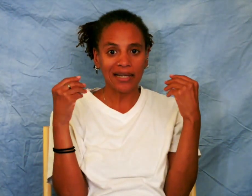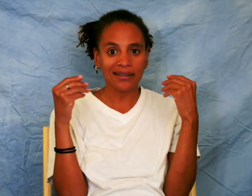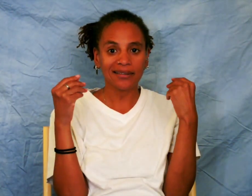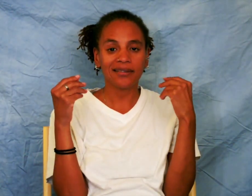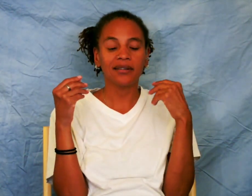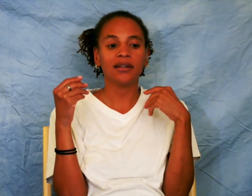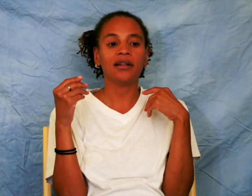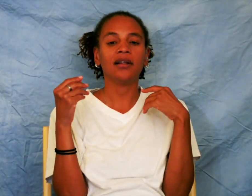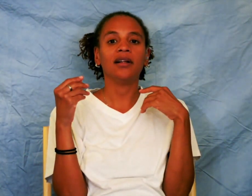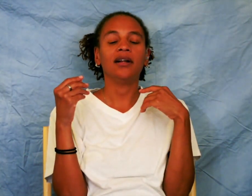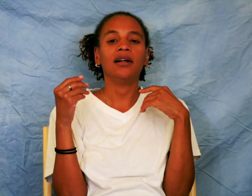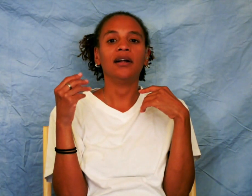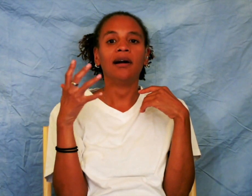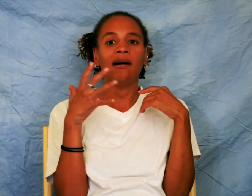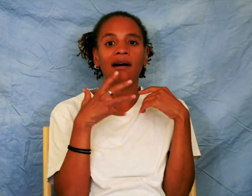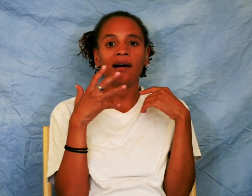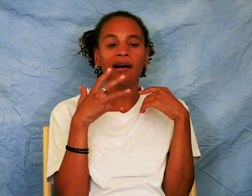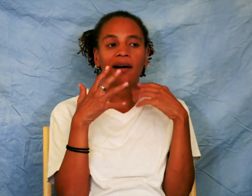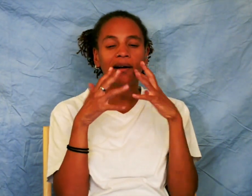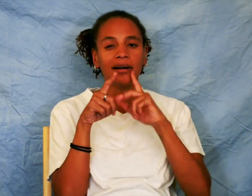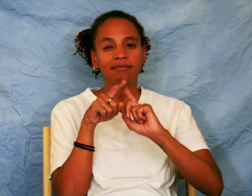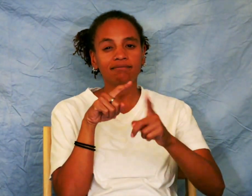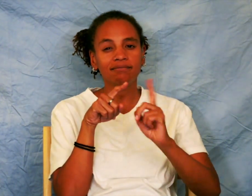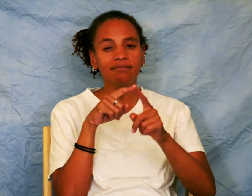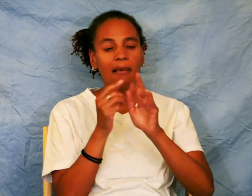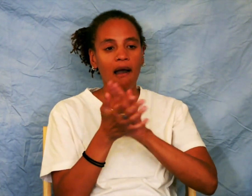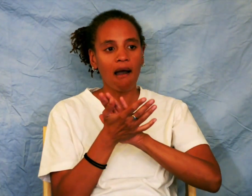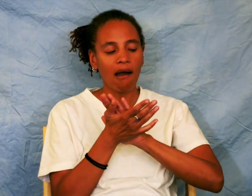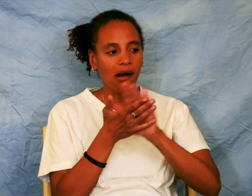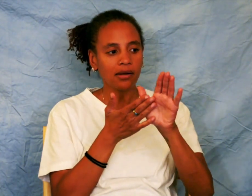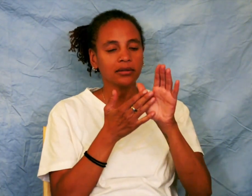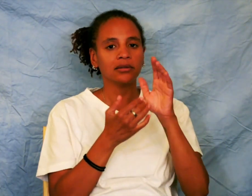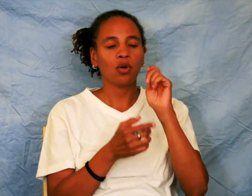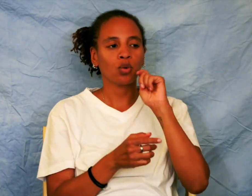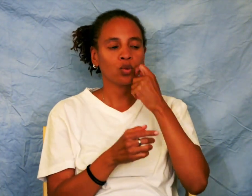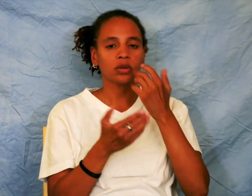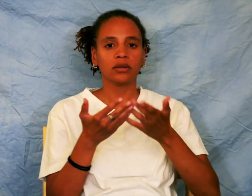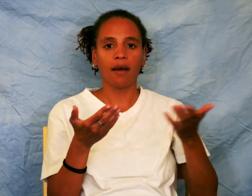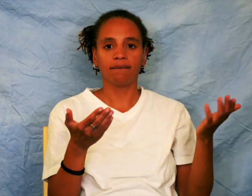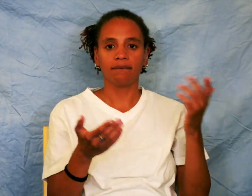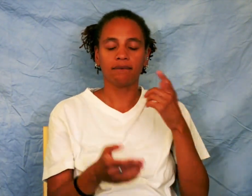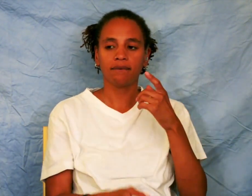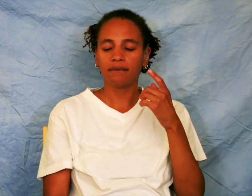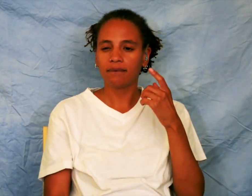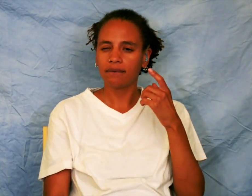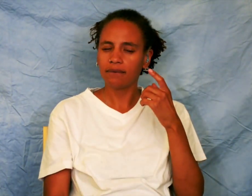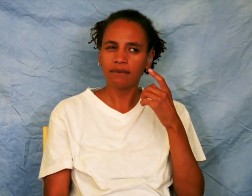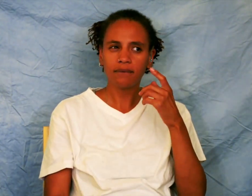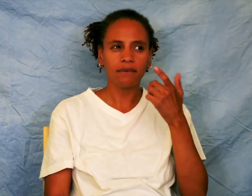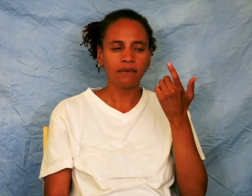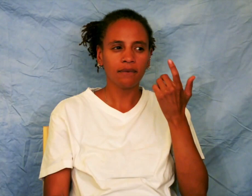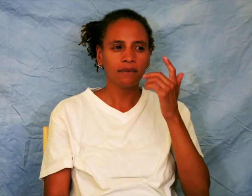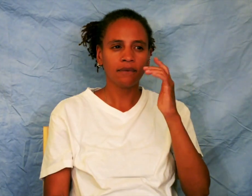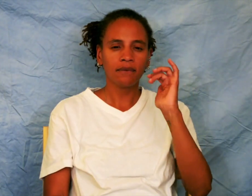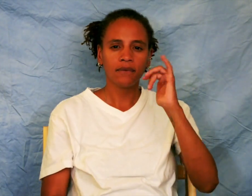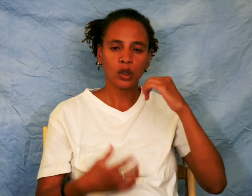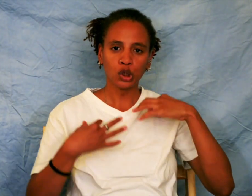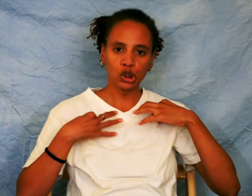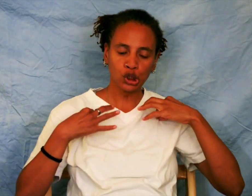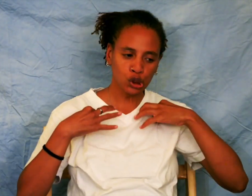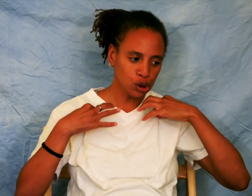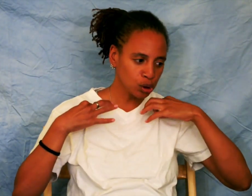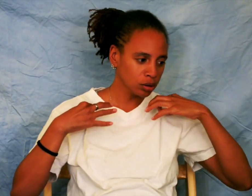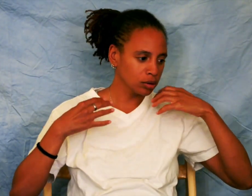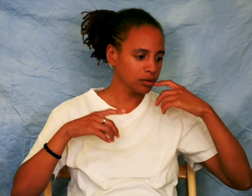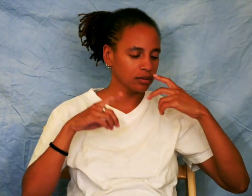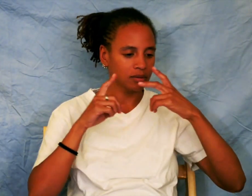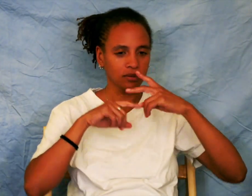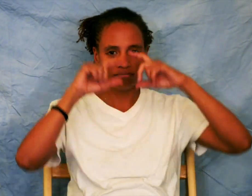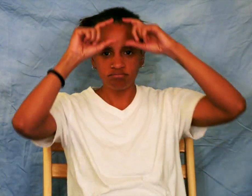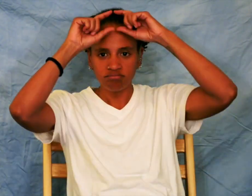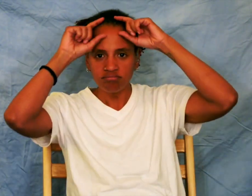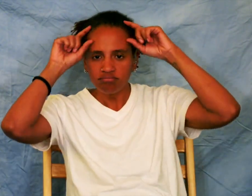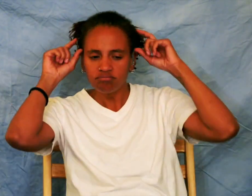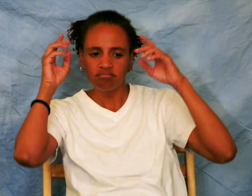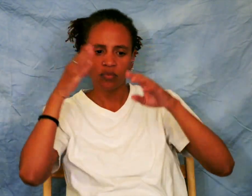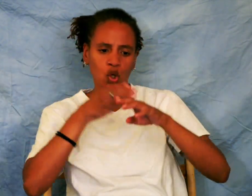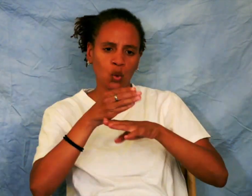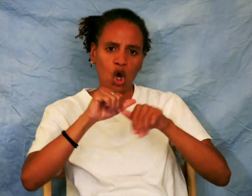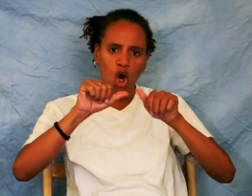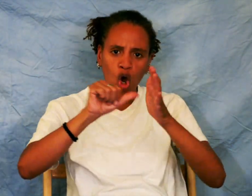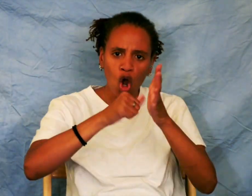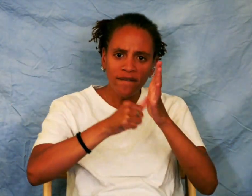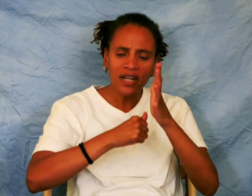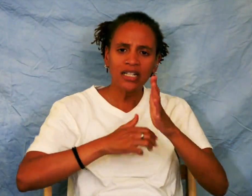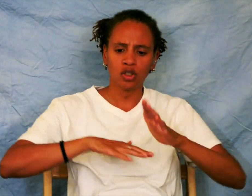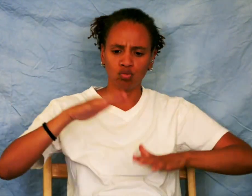kinds of nice, cool stuff being sold. Some examples are shirts, bandanas, wood carvings,